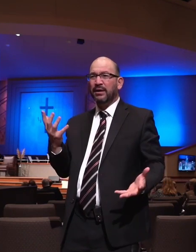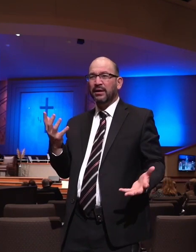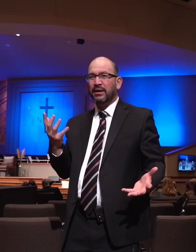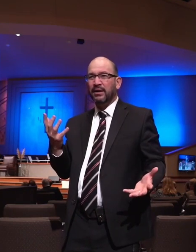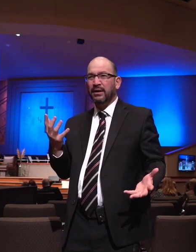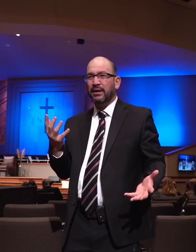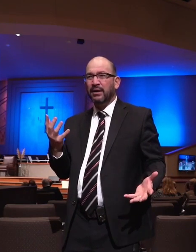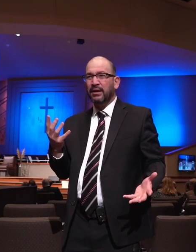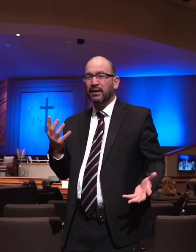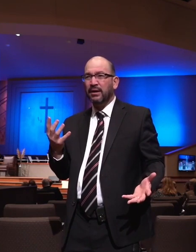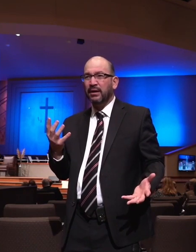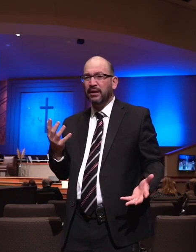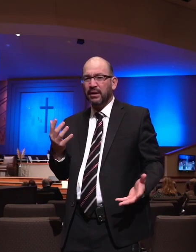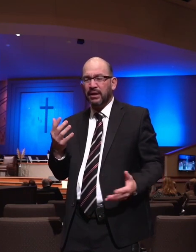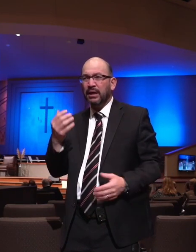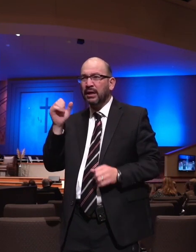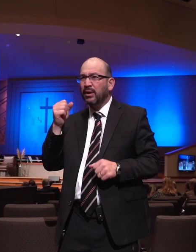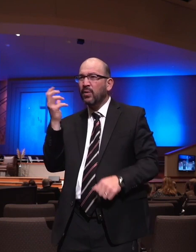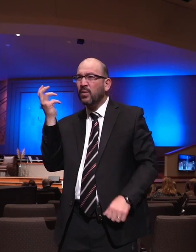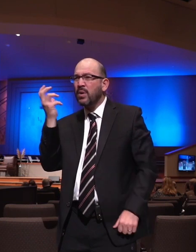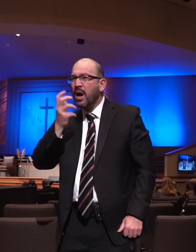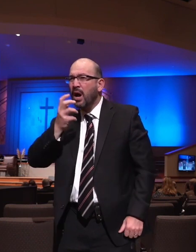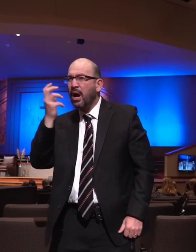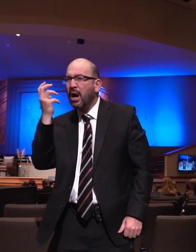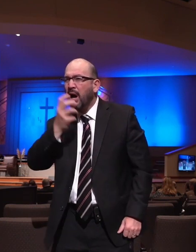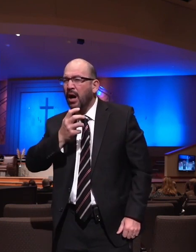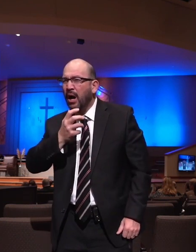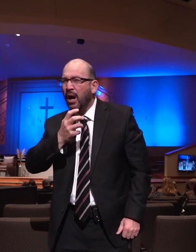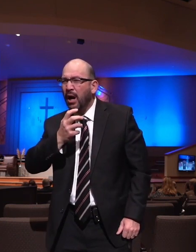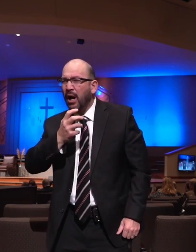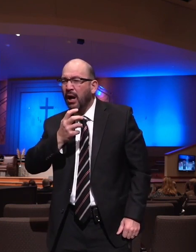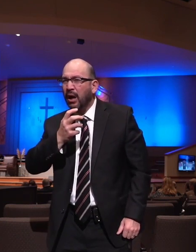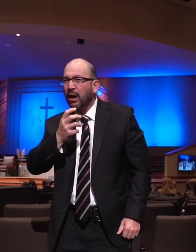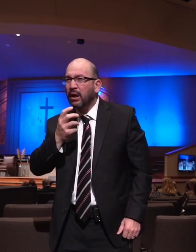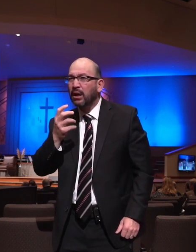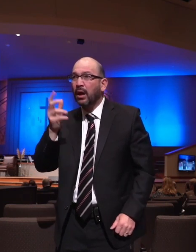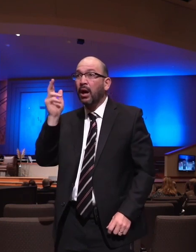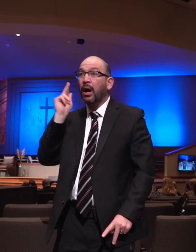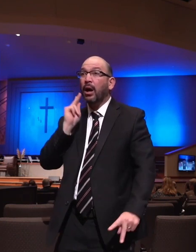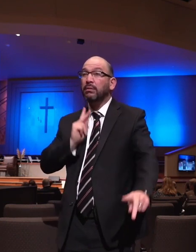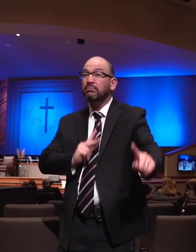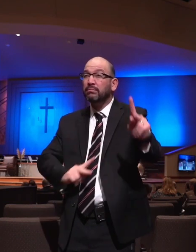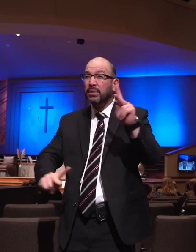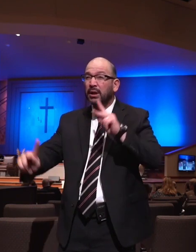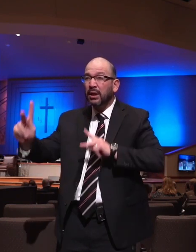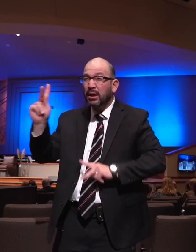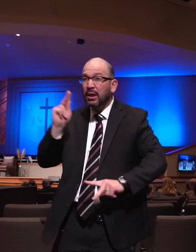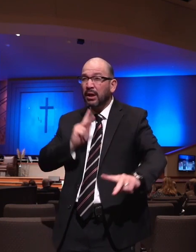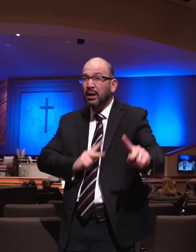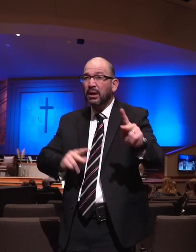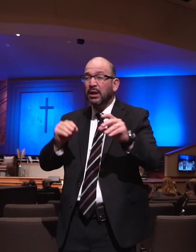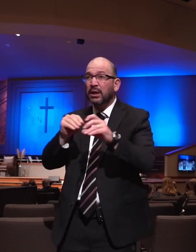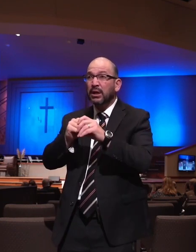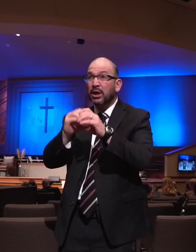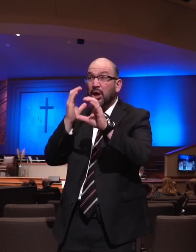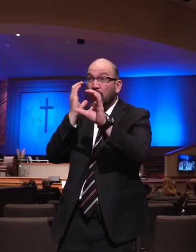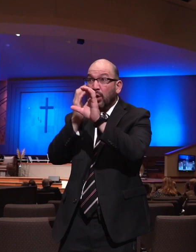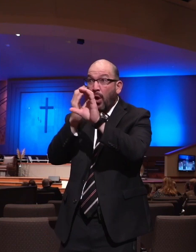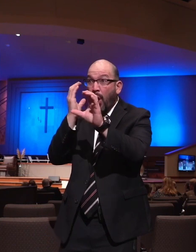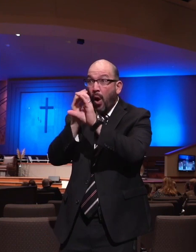and as far as you could see there are people in the car every car